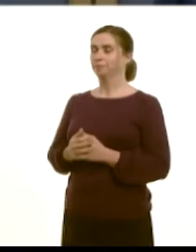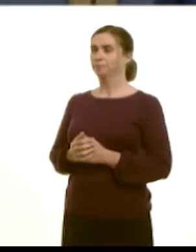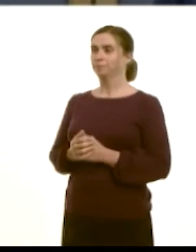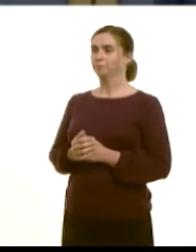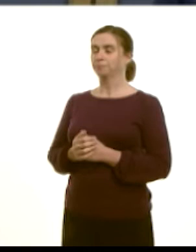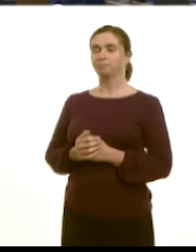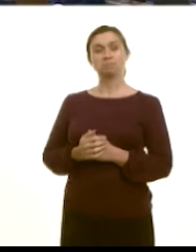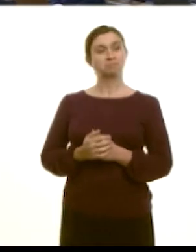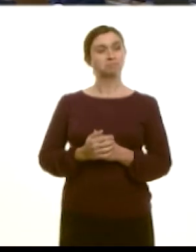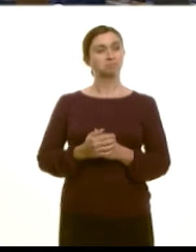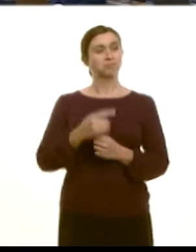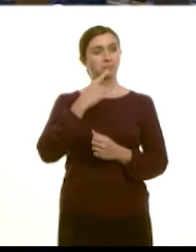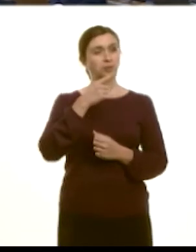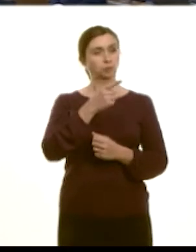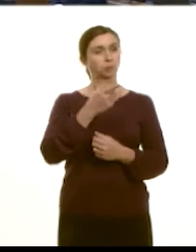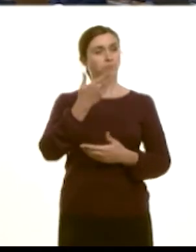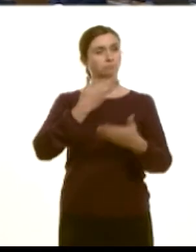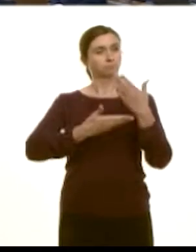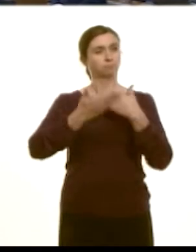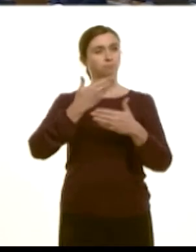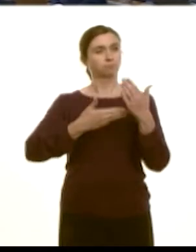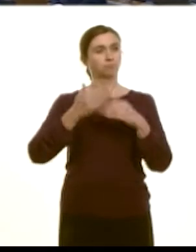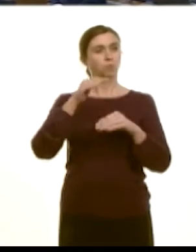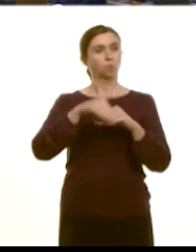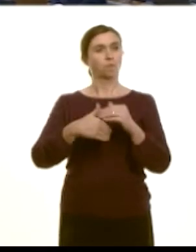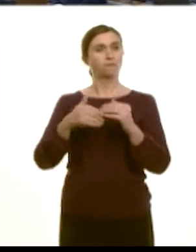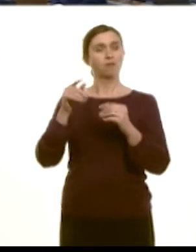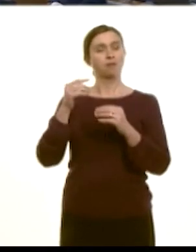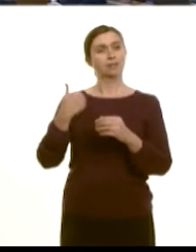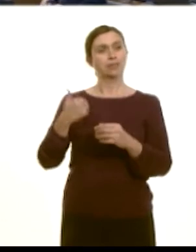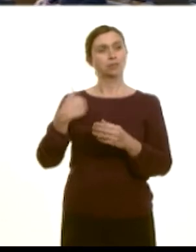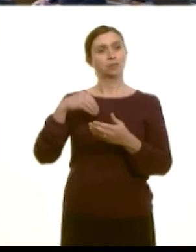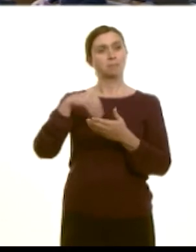Will the First Minister make a statement regarding the devolution of powers over teachers' pay and conditions?